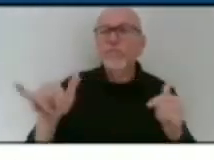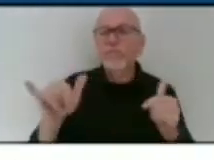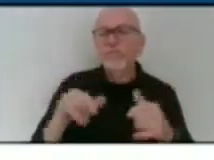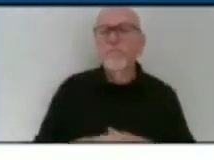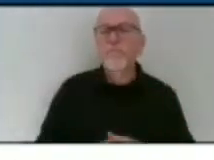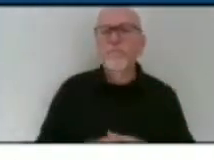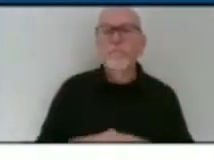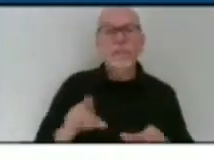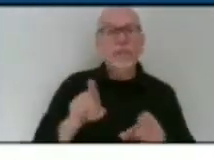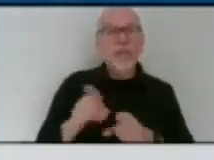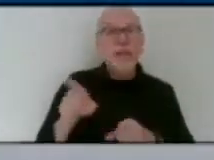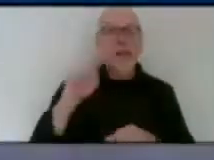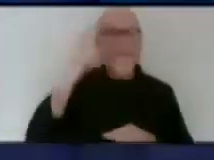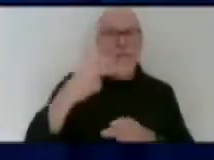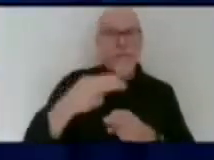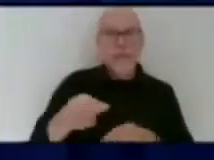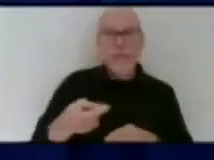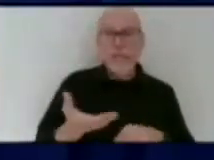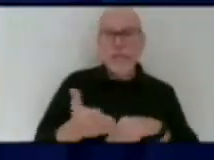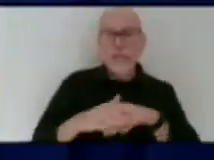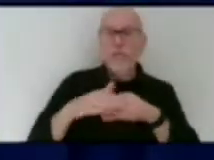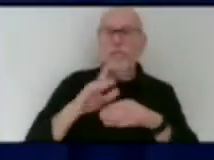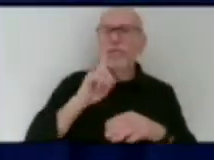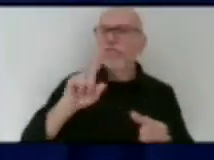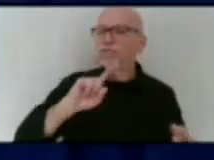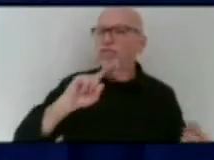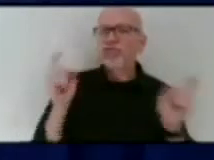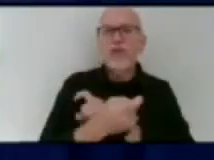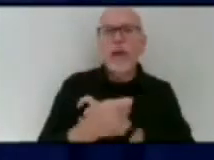thes increases have significantly changed the look of our color coded map.